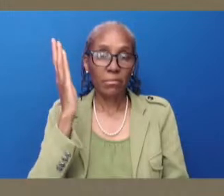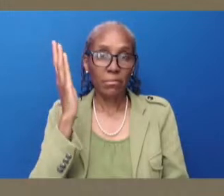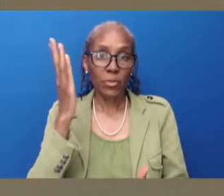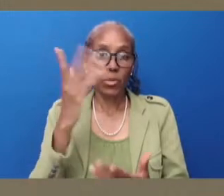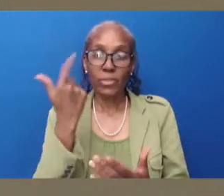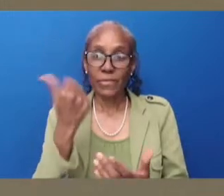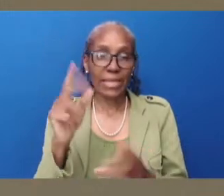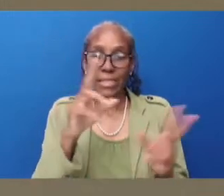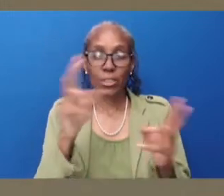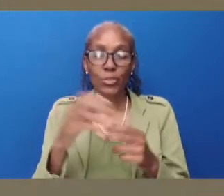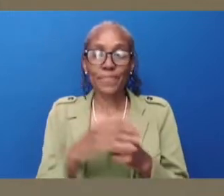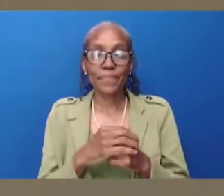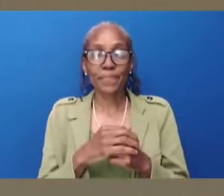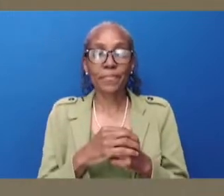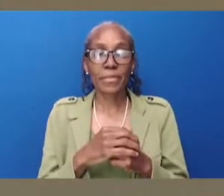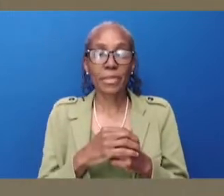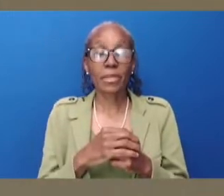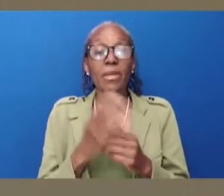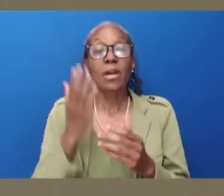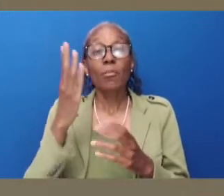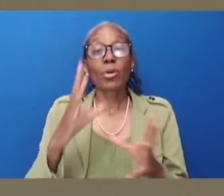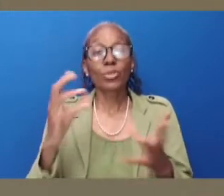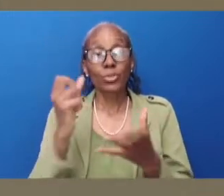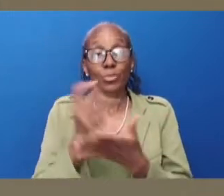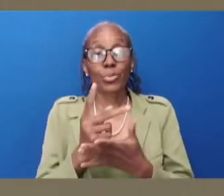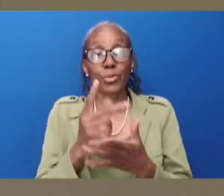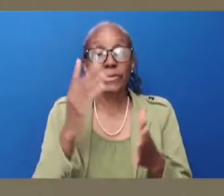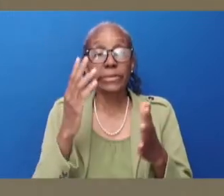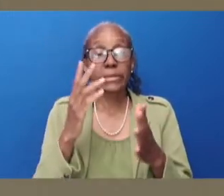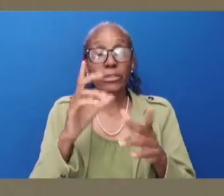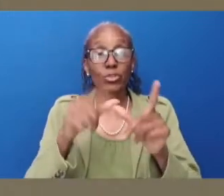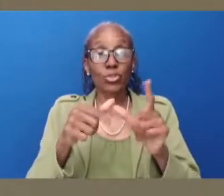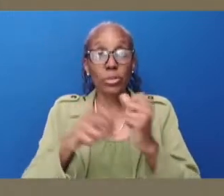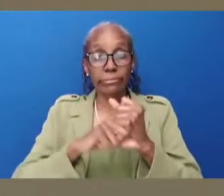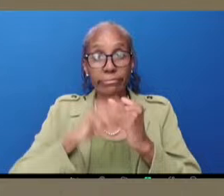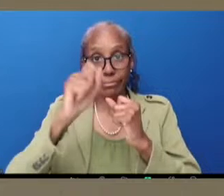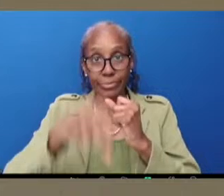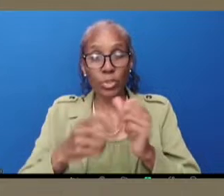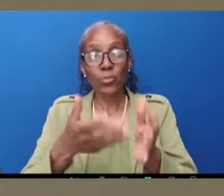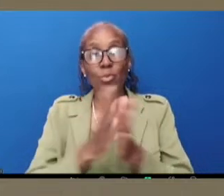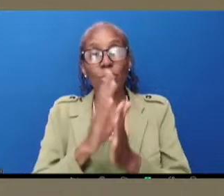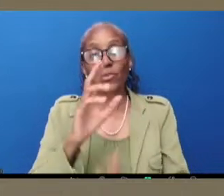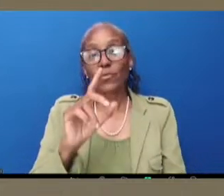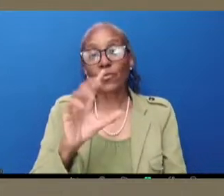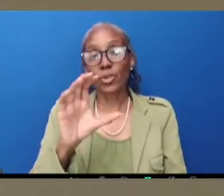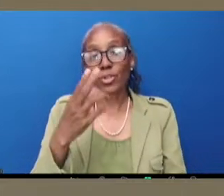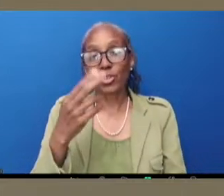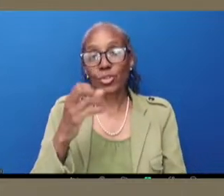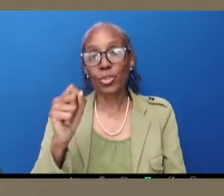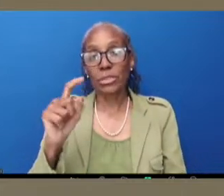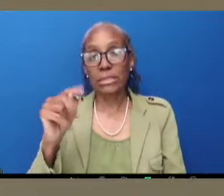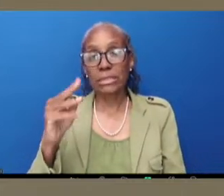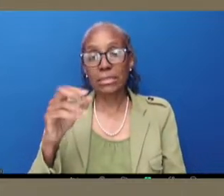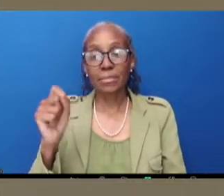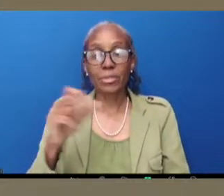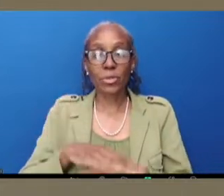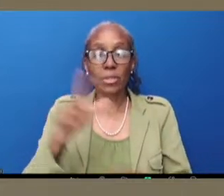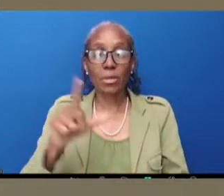ME GET THE MOTION OUT HERE FIRST AND SEE IF THERE'S ANY ISSUES.